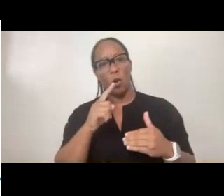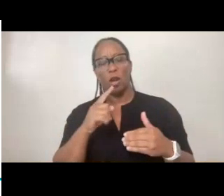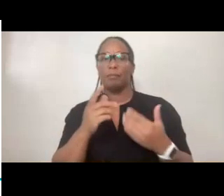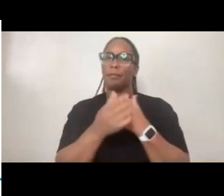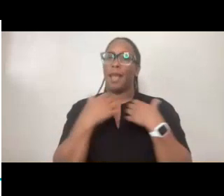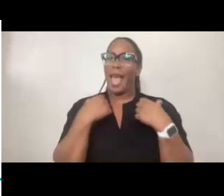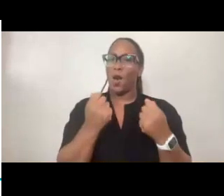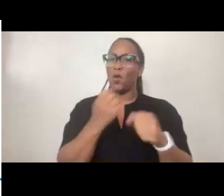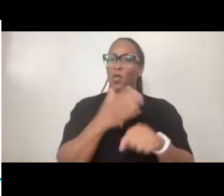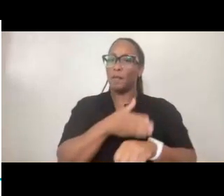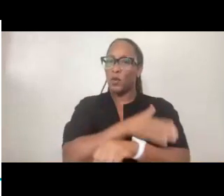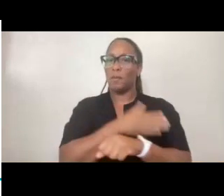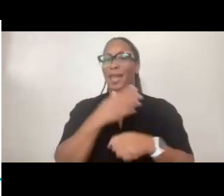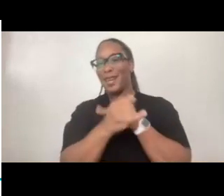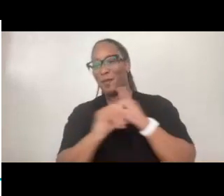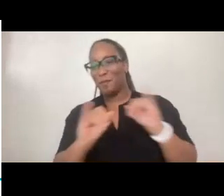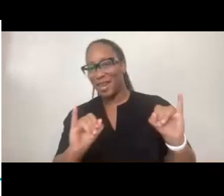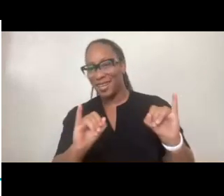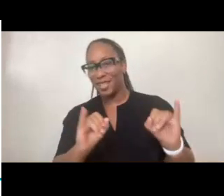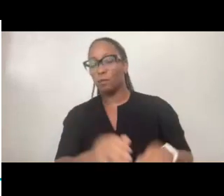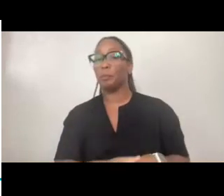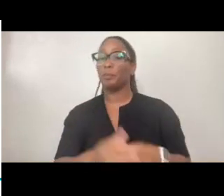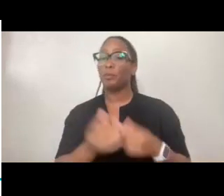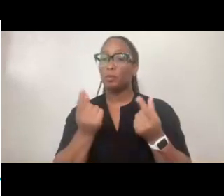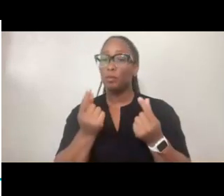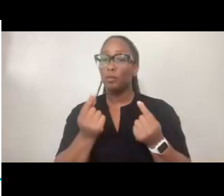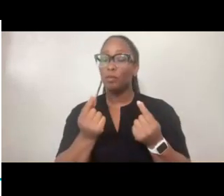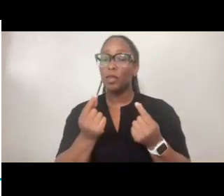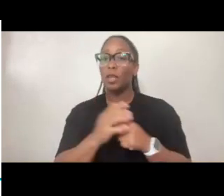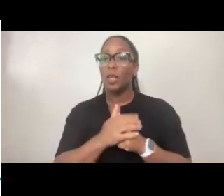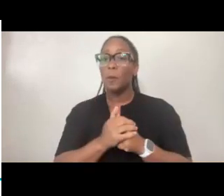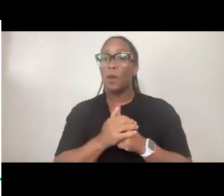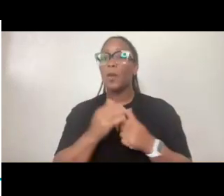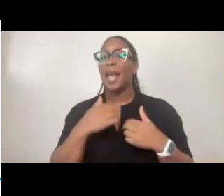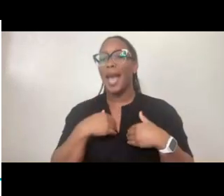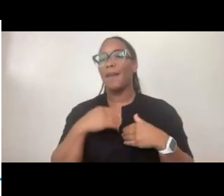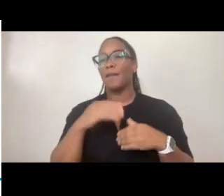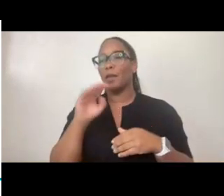independence. And So what we've done is we created some. We've created Microsoft forms.